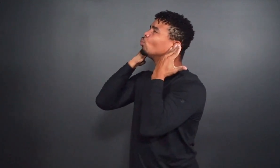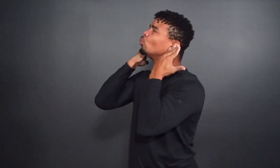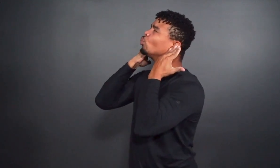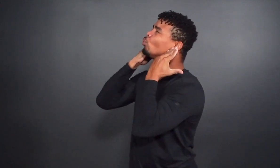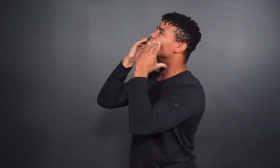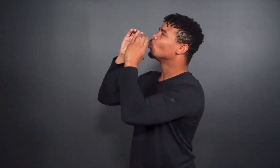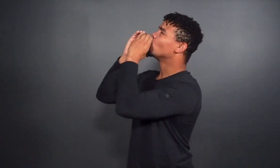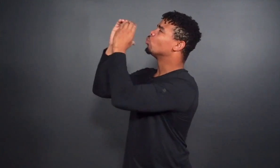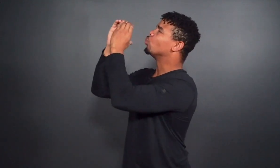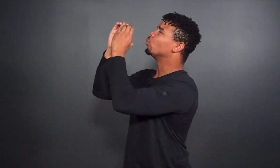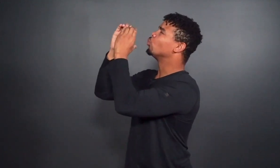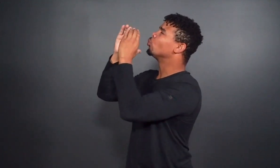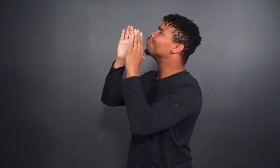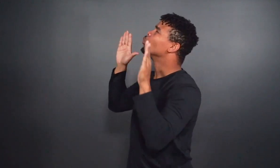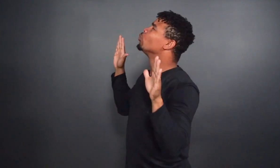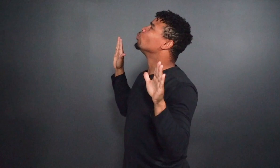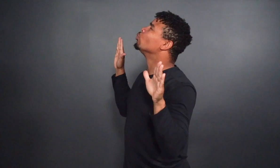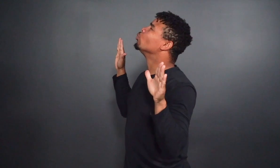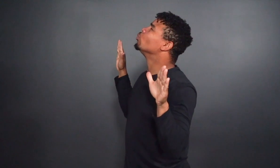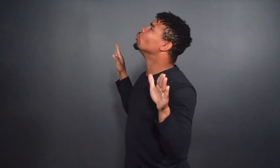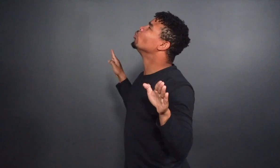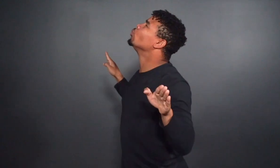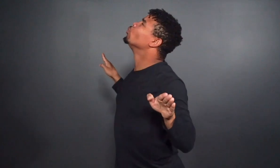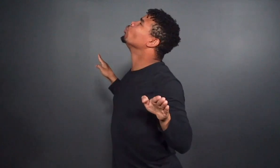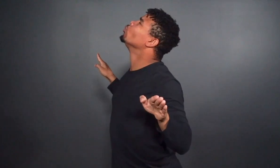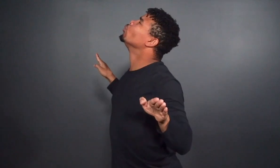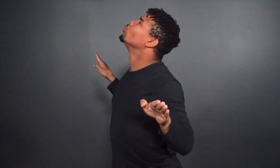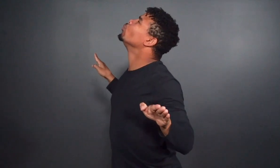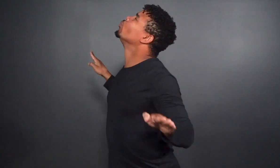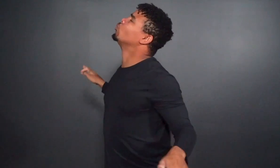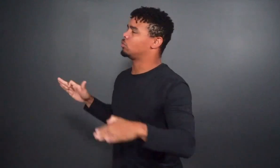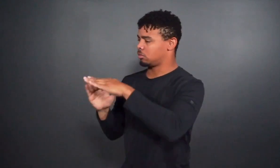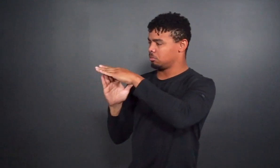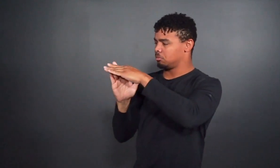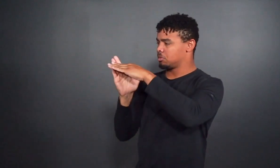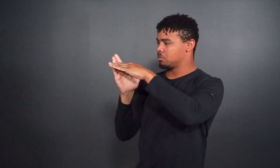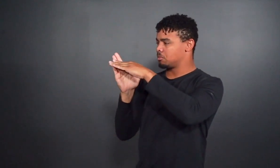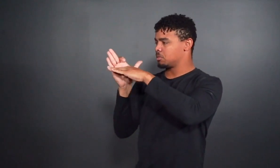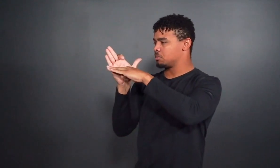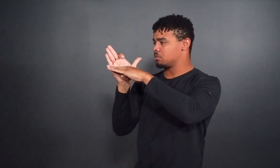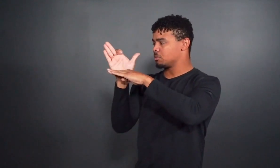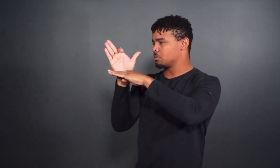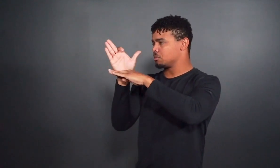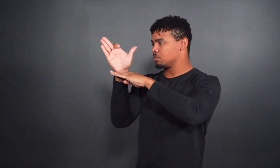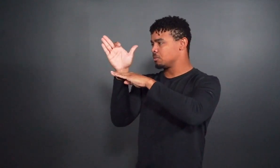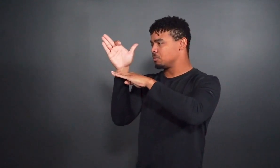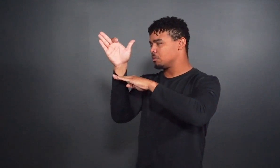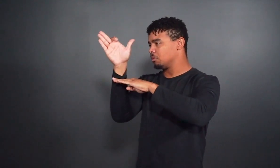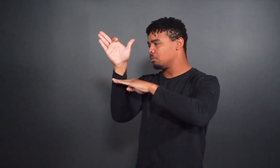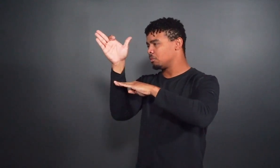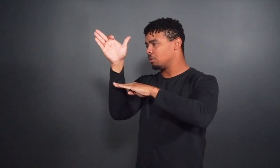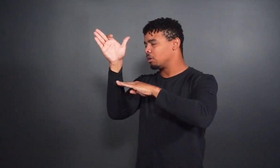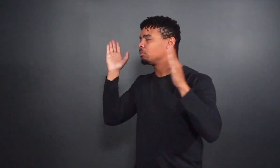Super slo-mo.